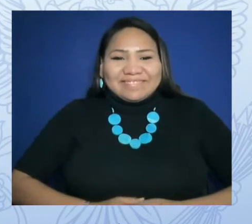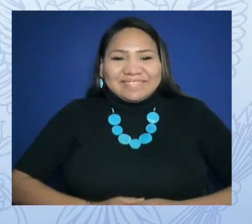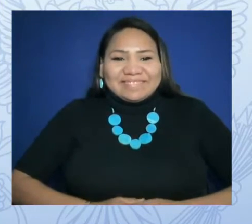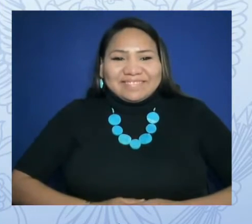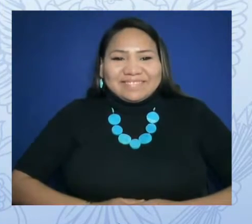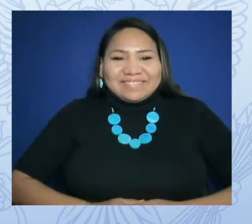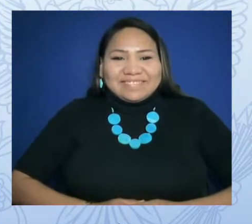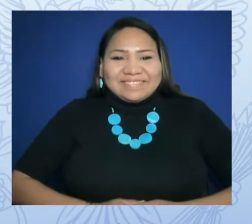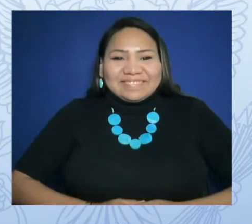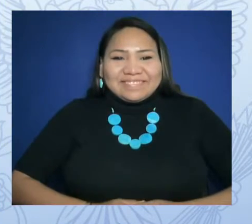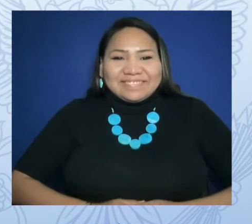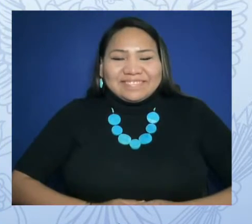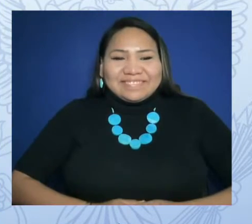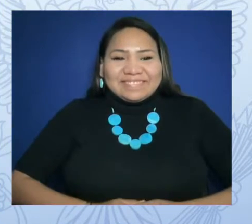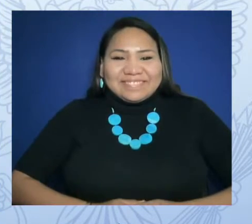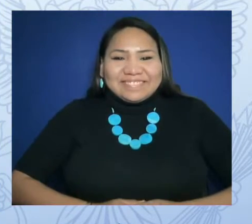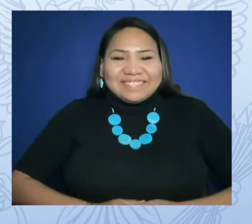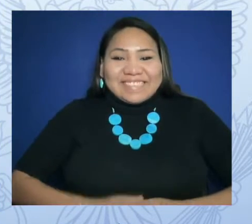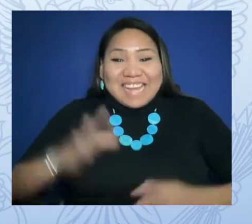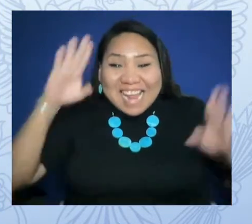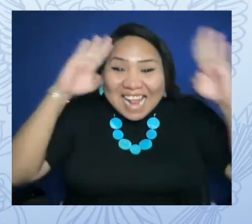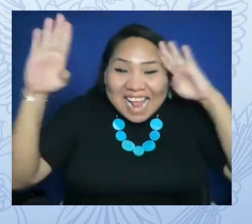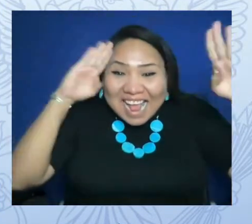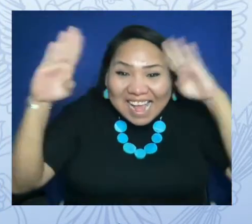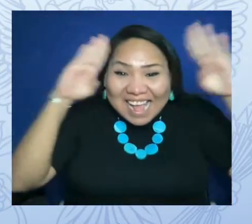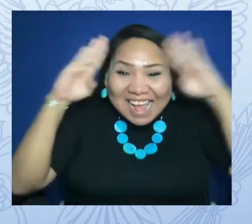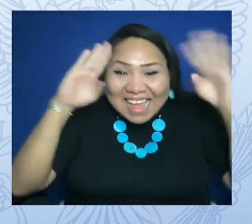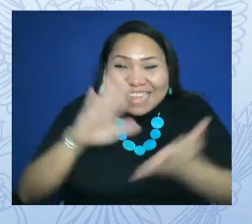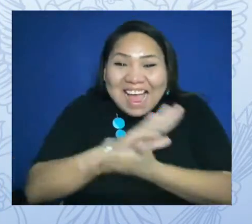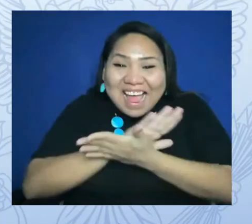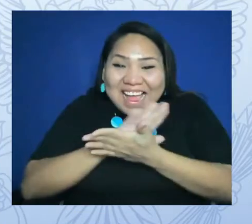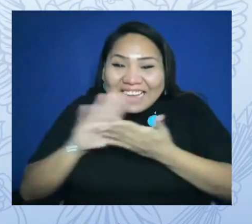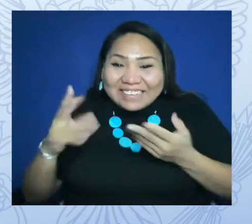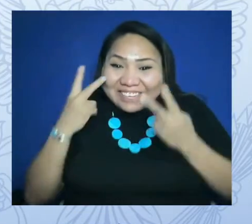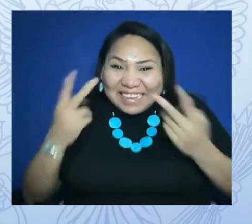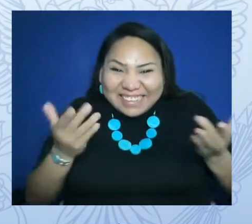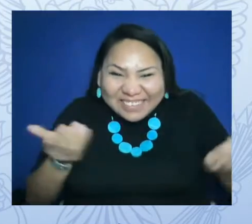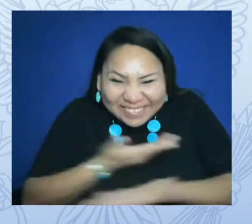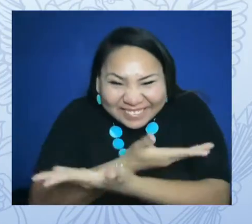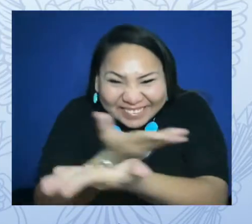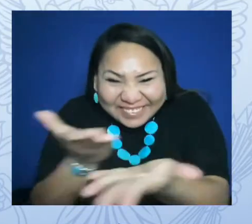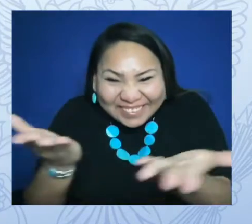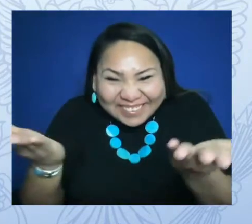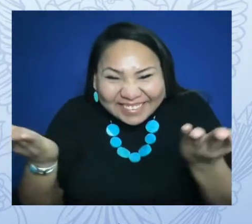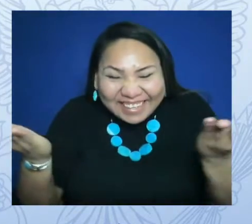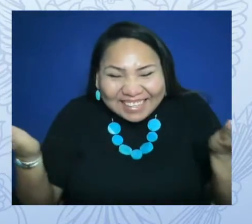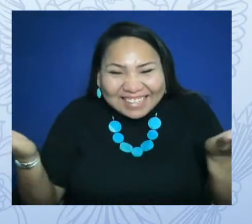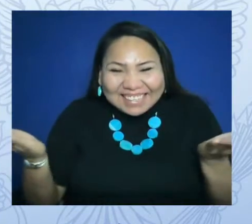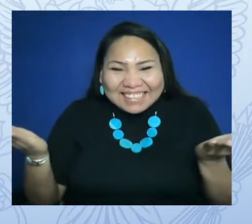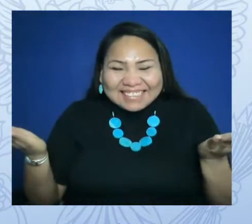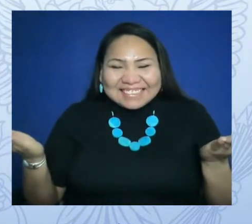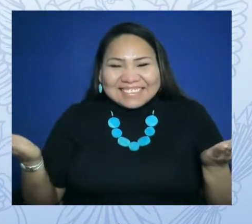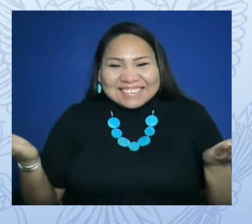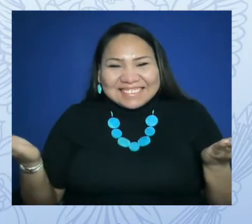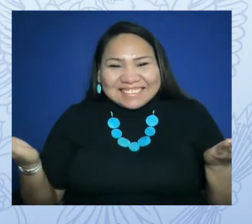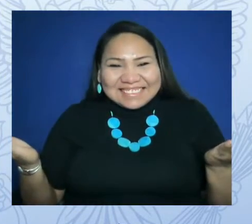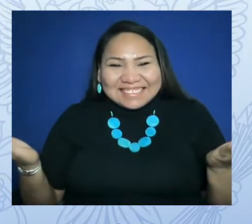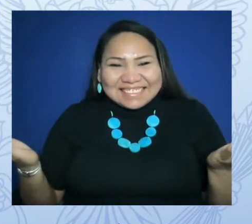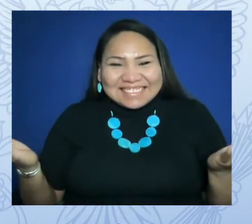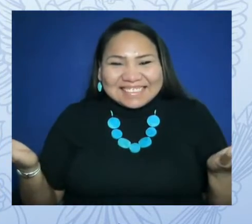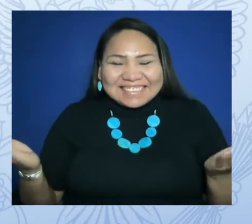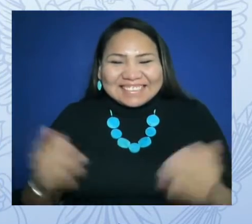The First Lady: Hi, nice to see you all.